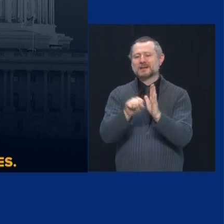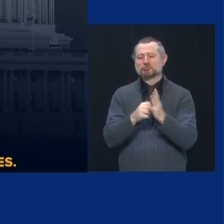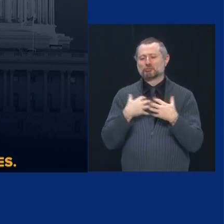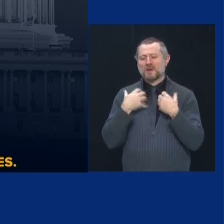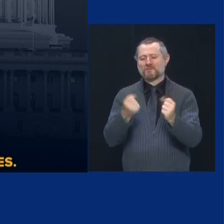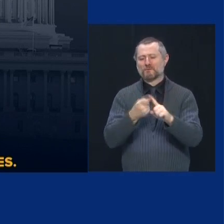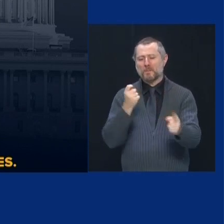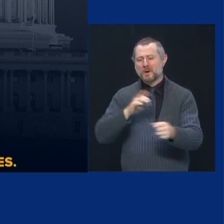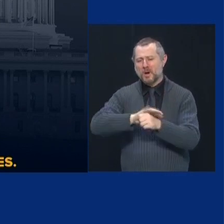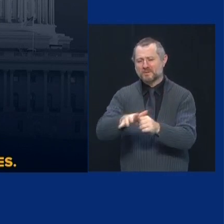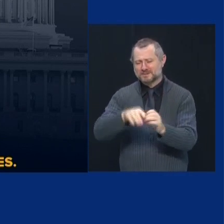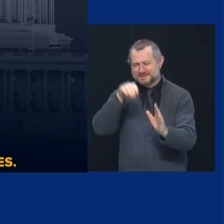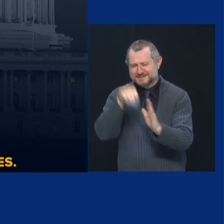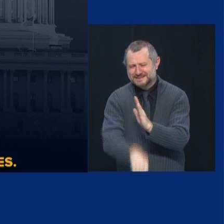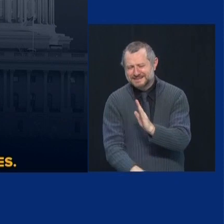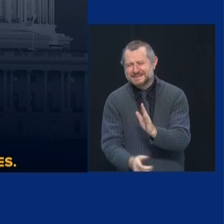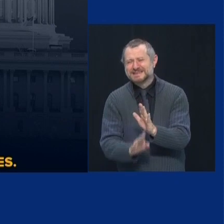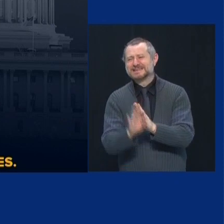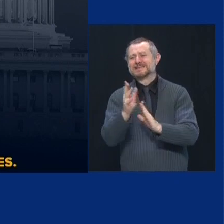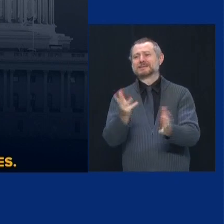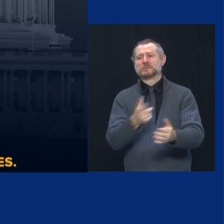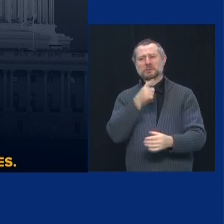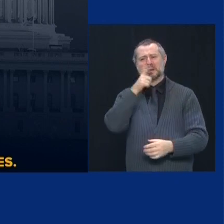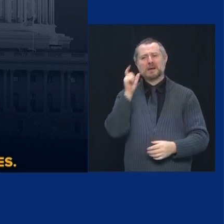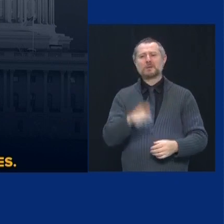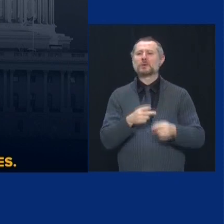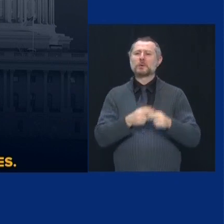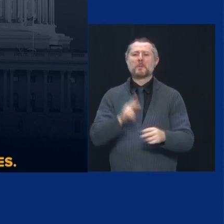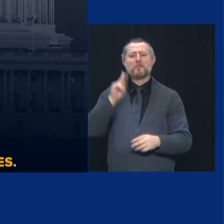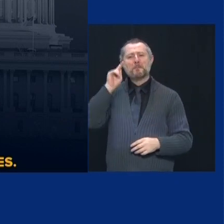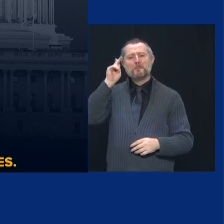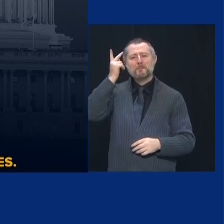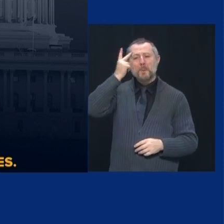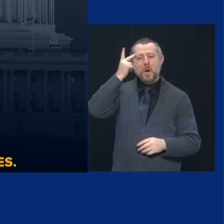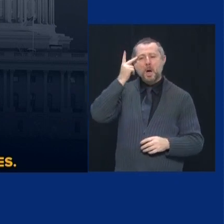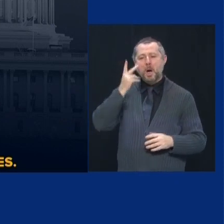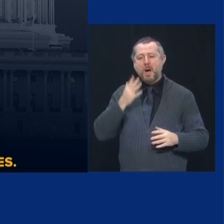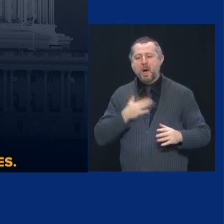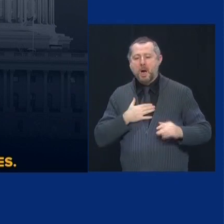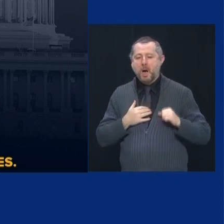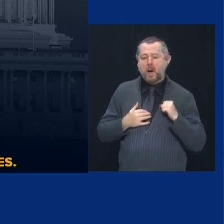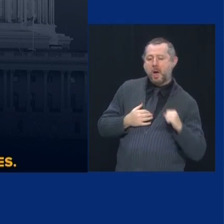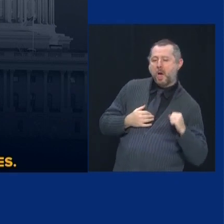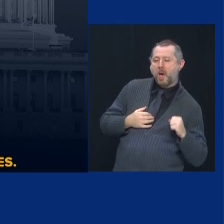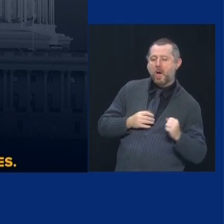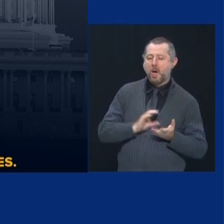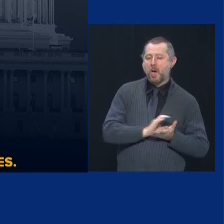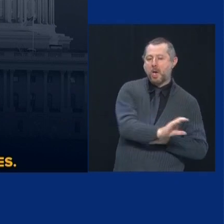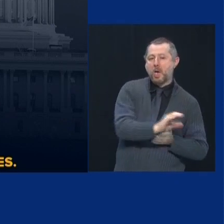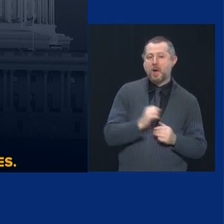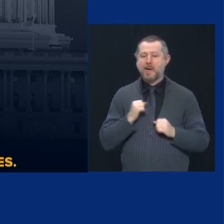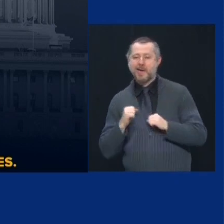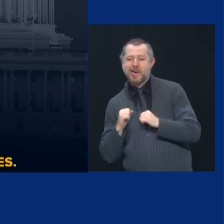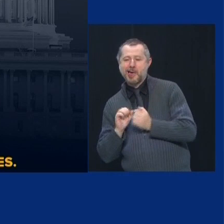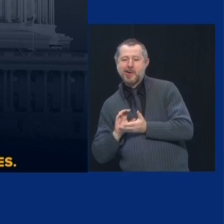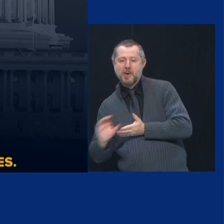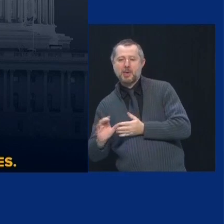OF PIE. THAT HELPS STATES RECOVER FROM COVID, HELPS CITIES RECOVER FROM COVID.